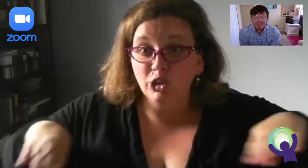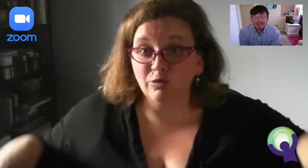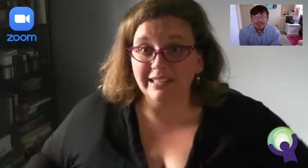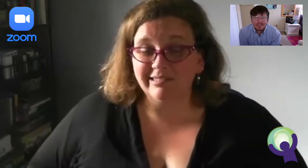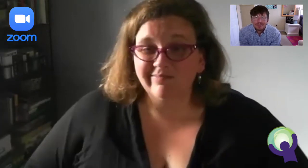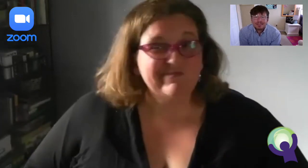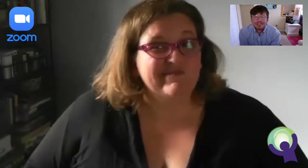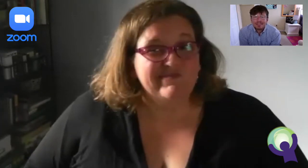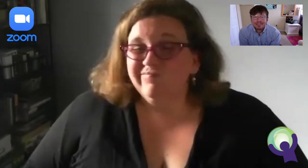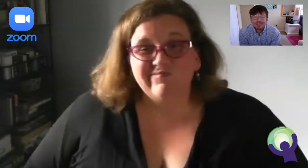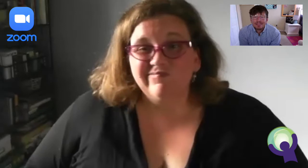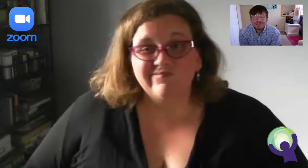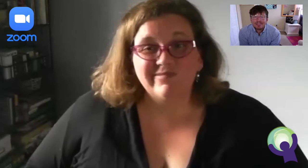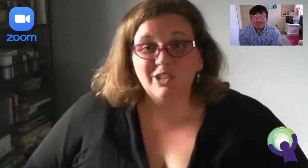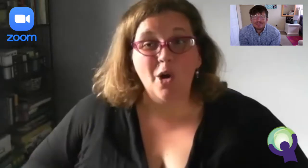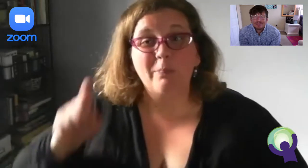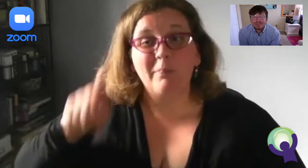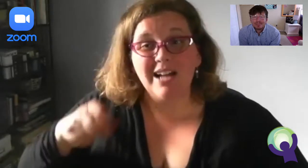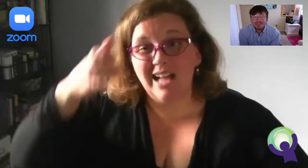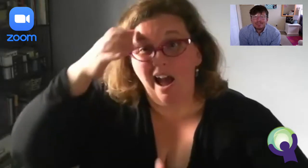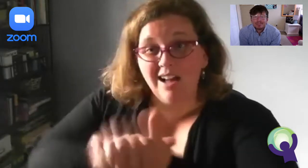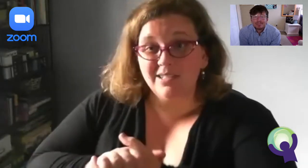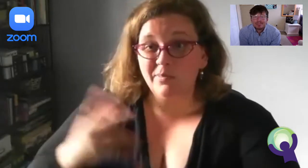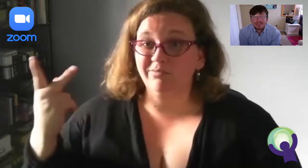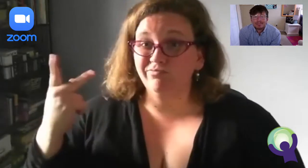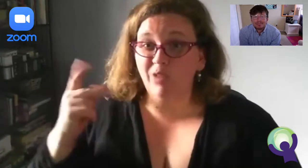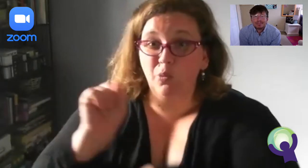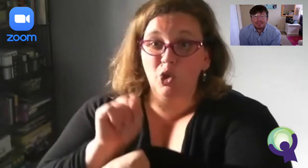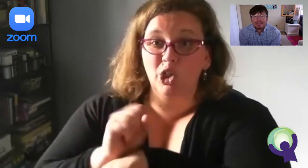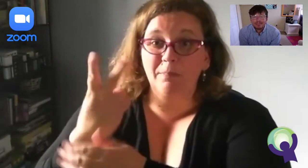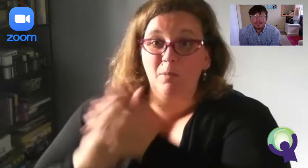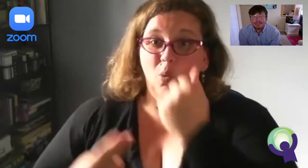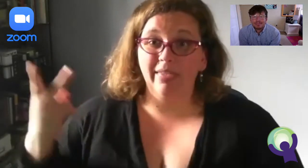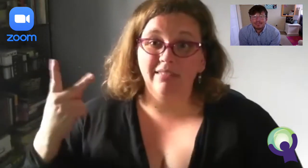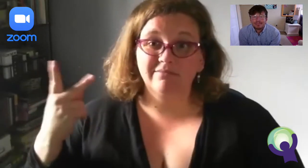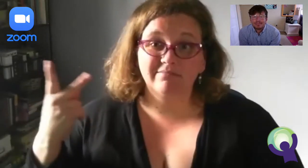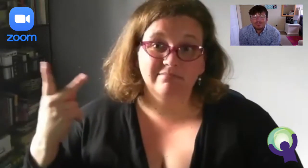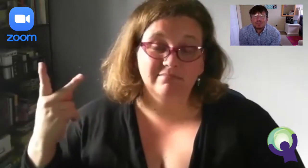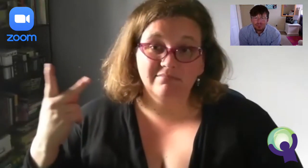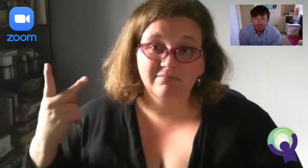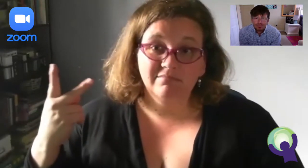I have two children. My husband and I, we both work